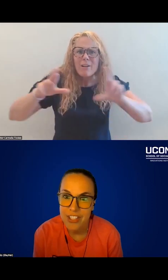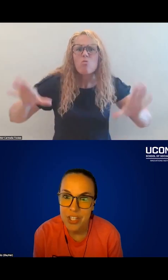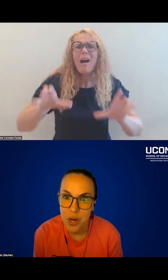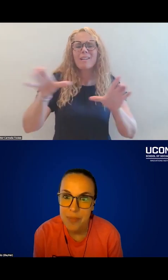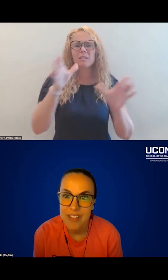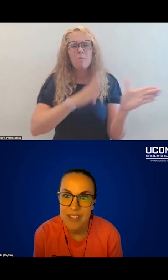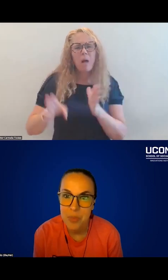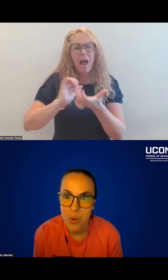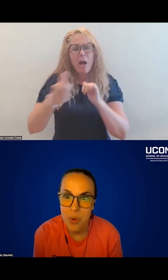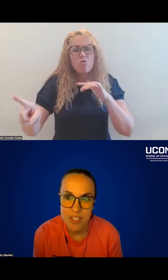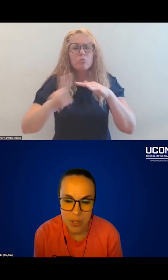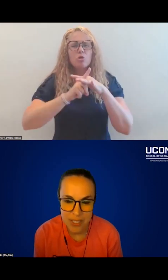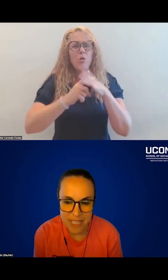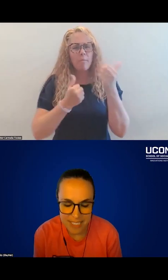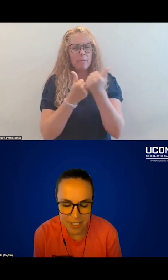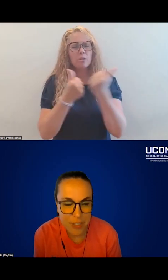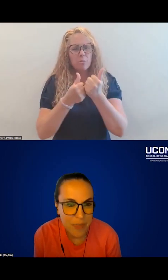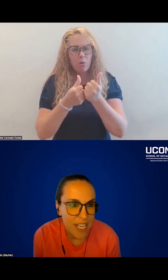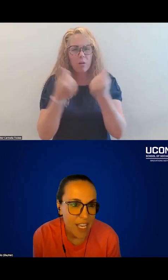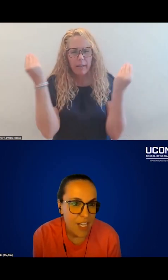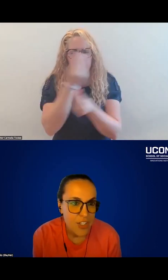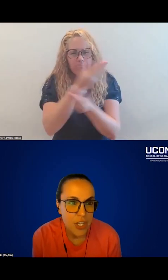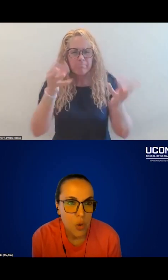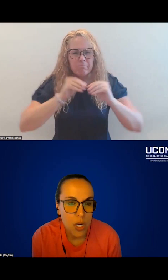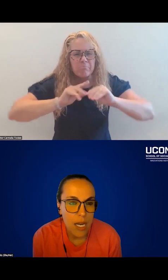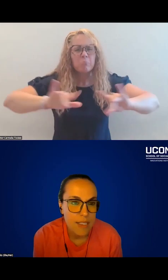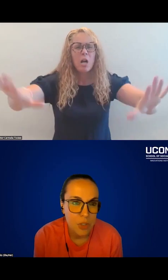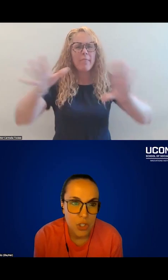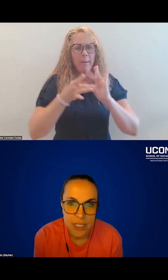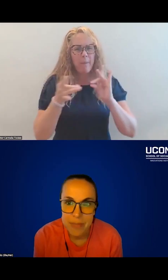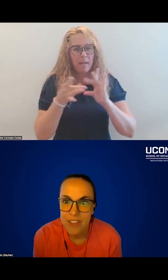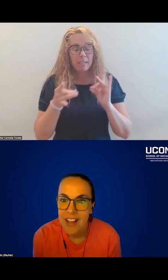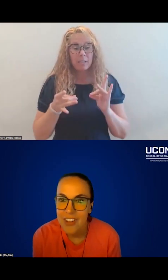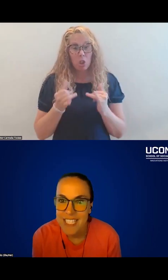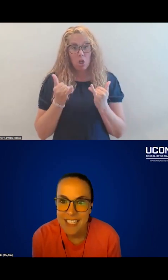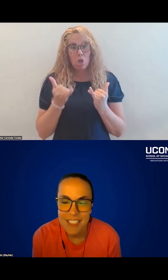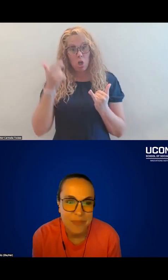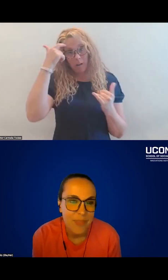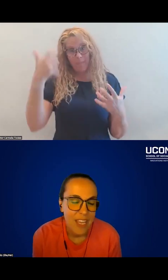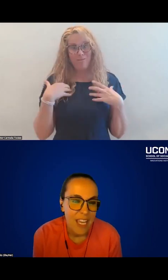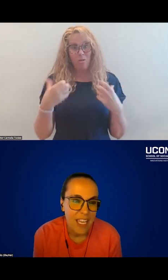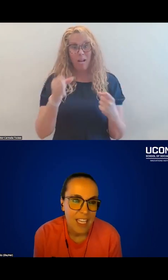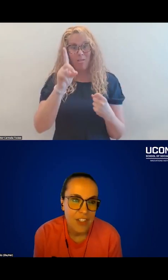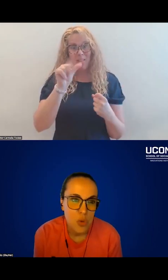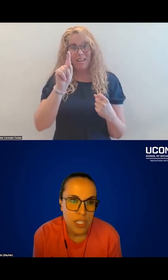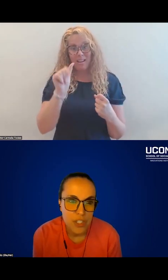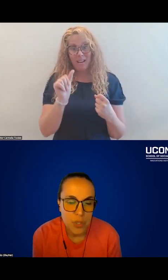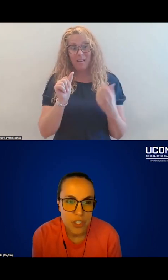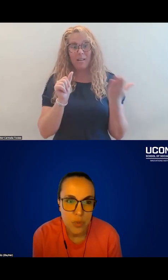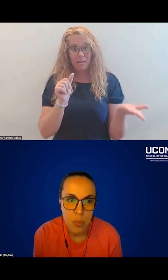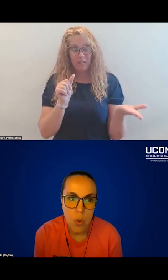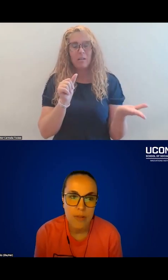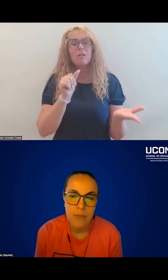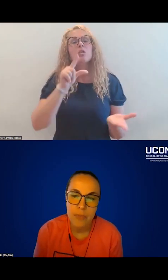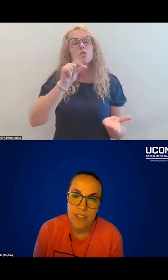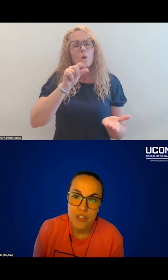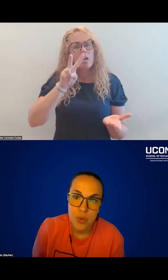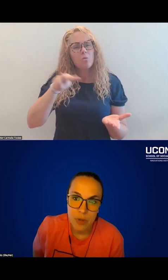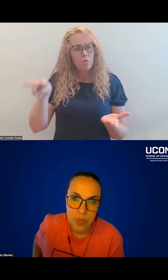SHOW UP AND SPREAD THE MESSAGE. A 2022 REPORT BY THE TREVOR